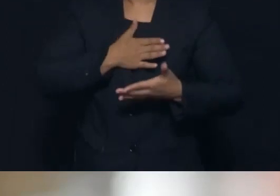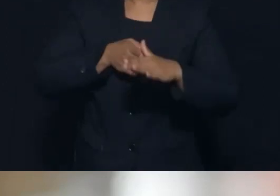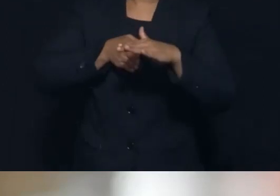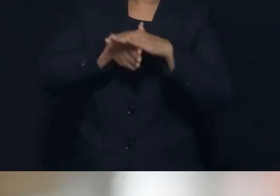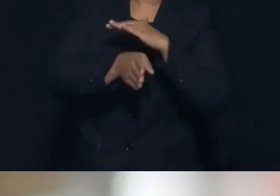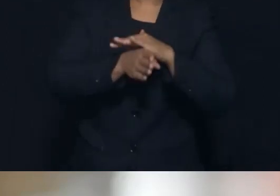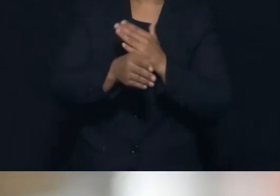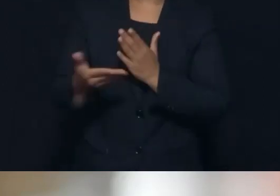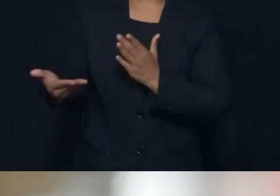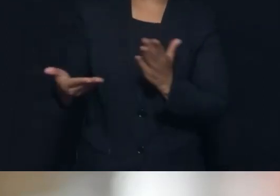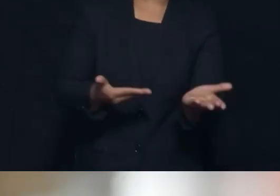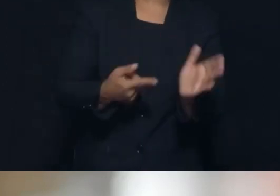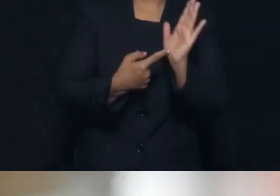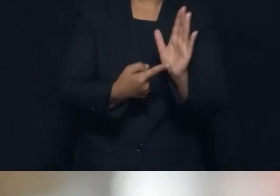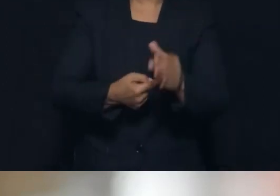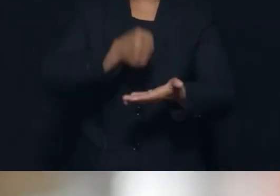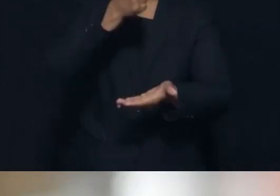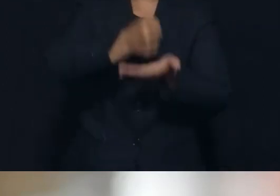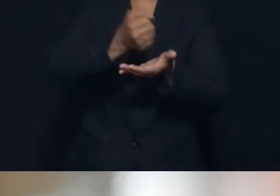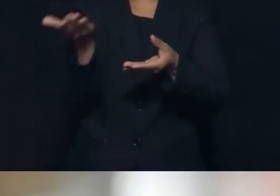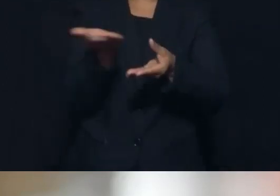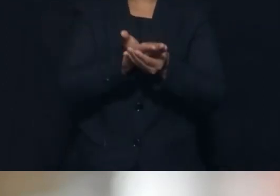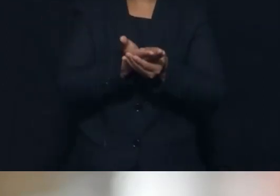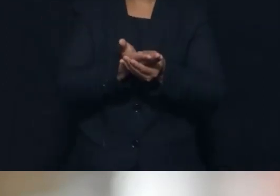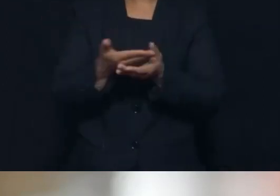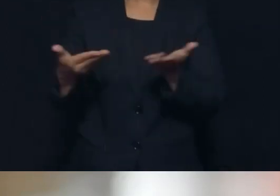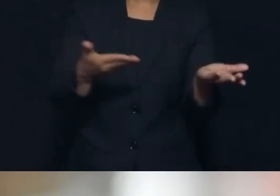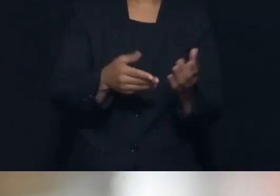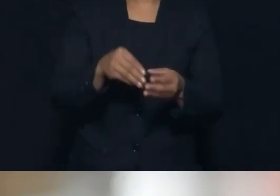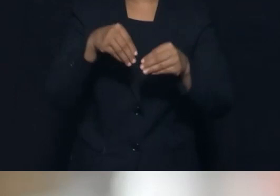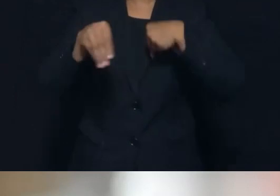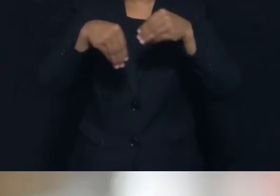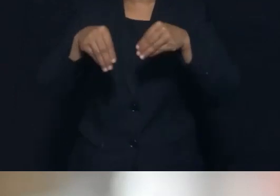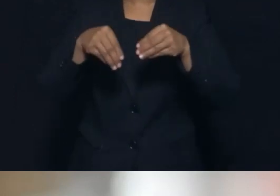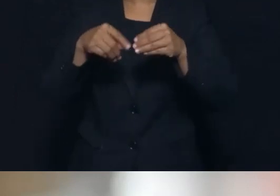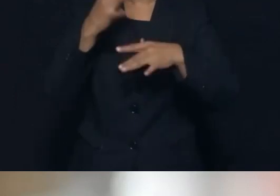through the bodies that are responsible for electoral practices at national level in order